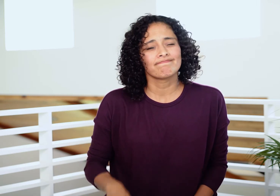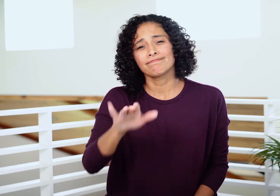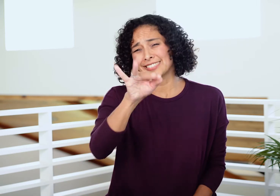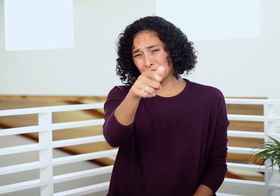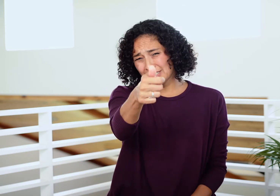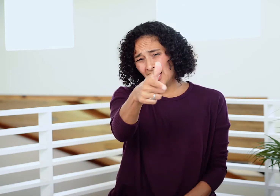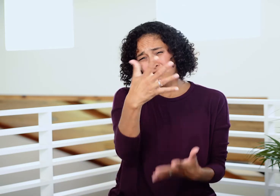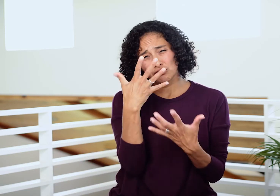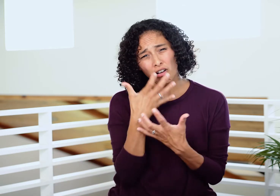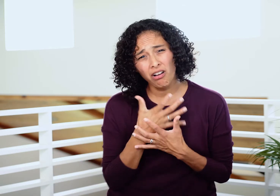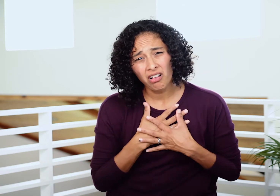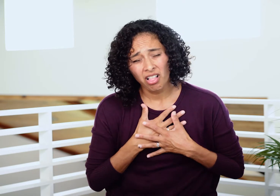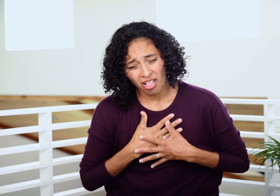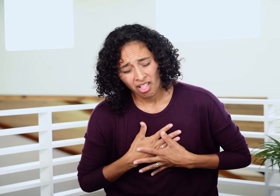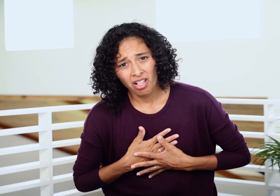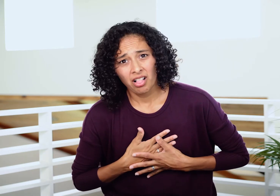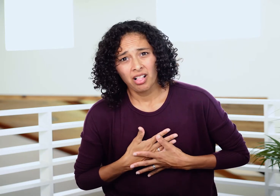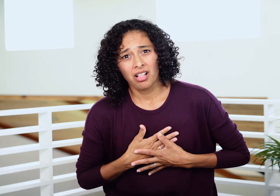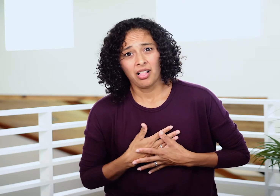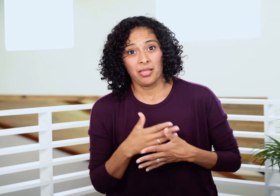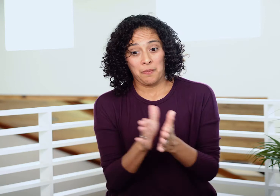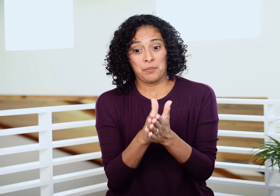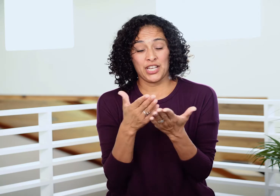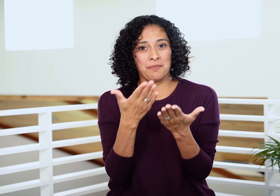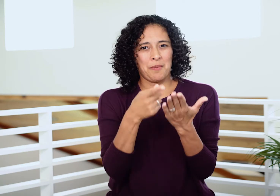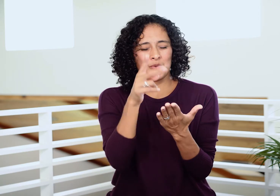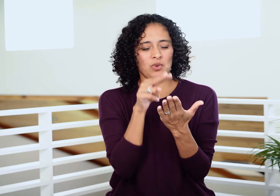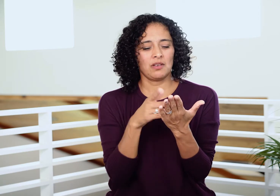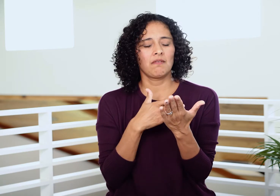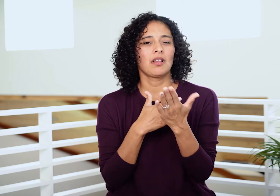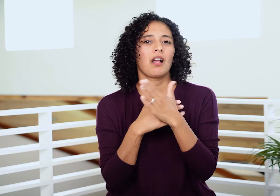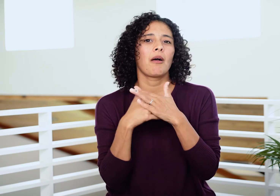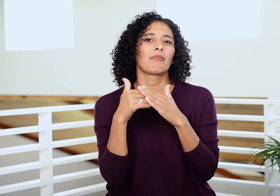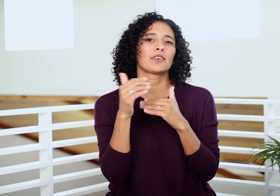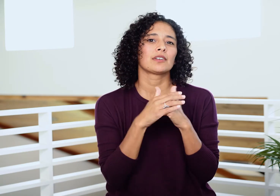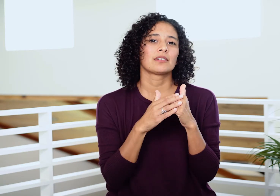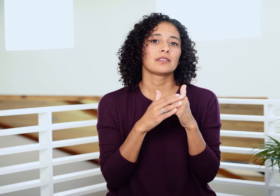If you’re in a dark place, this book is probably serving as a comfort to you.